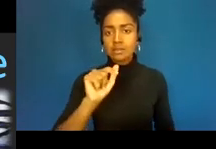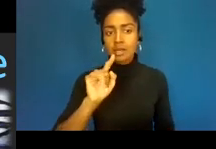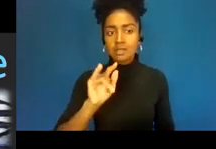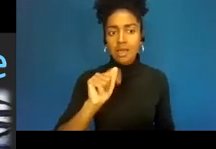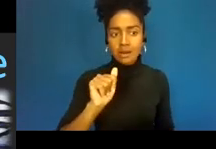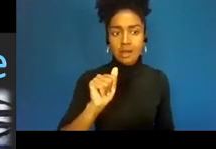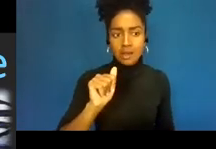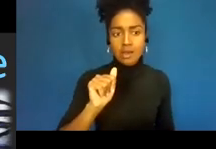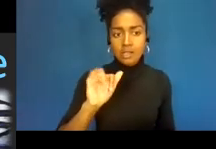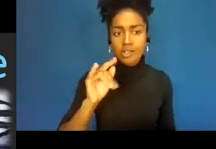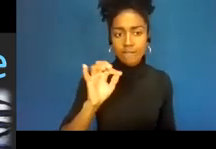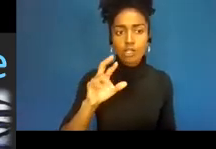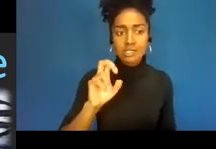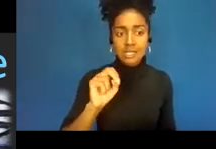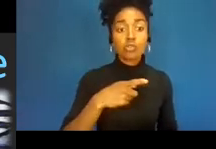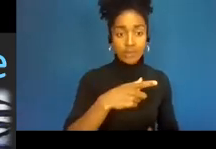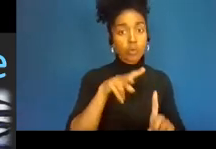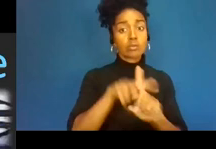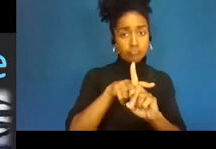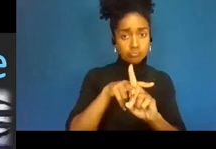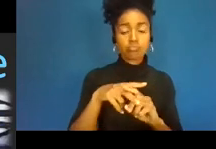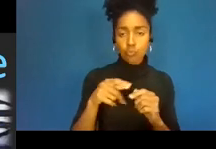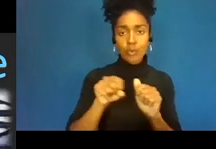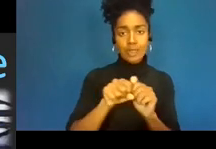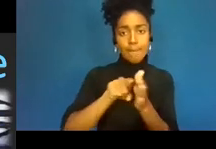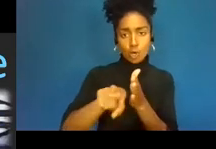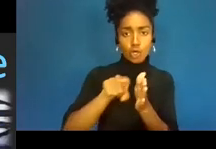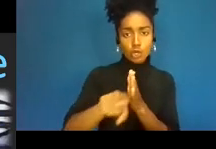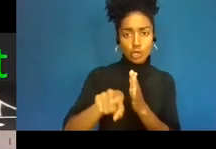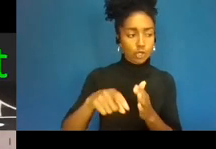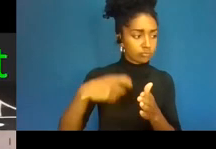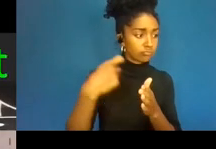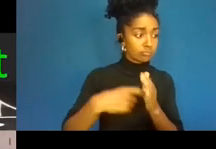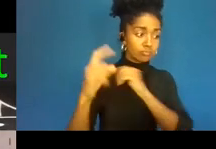And so they were indicted on charges of murder.